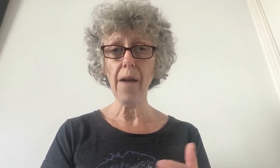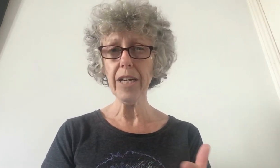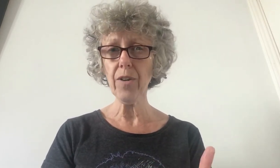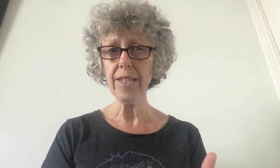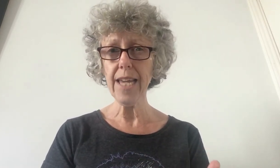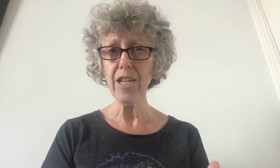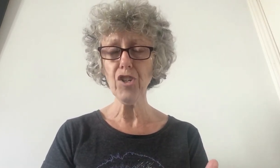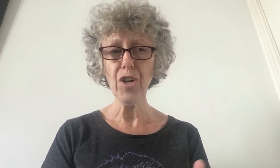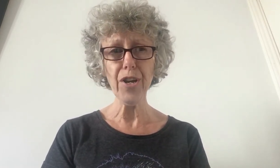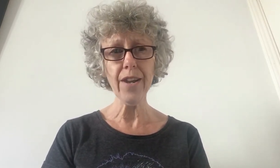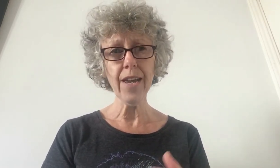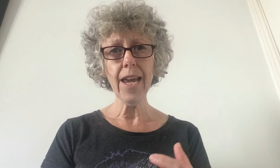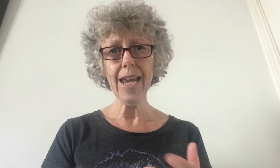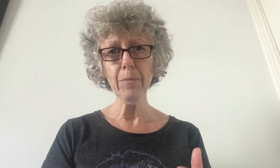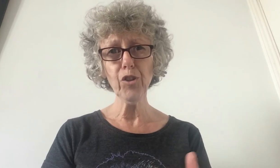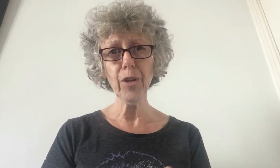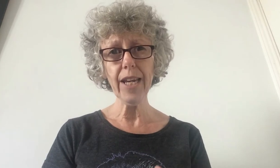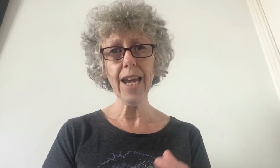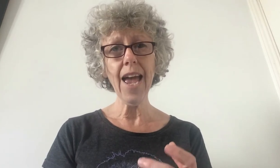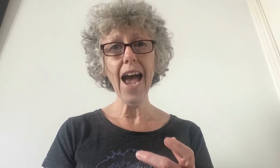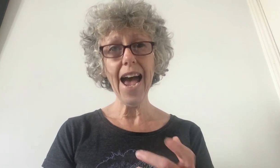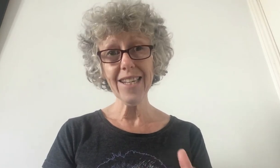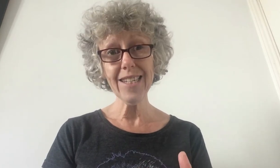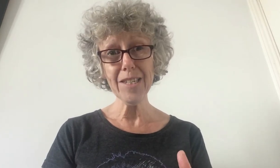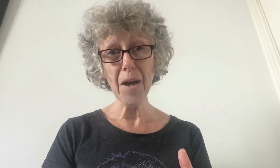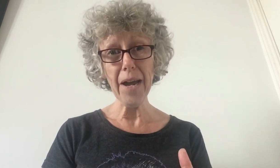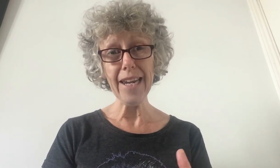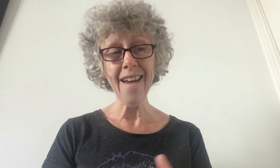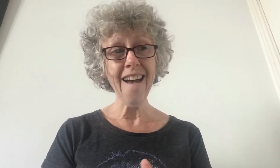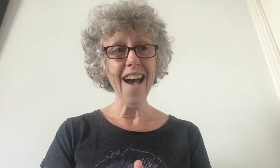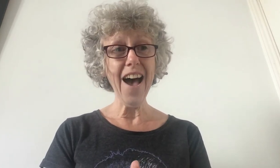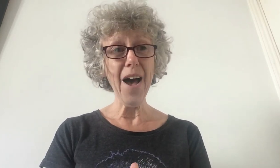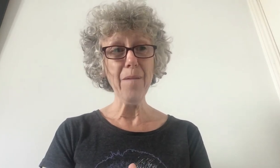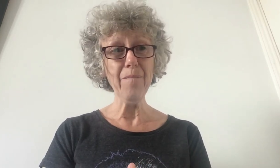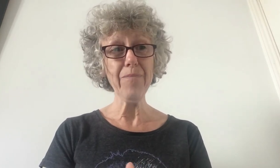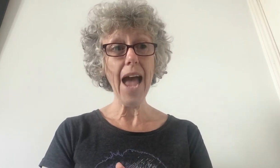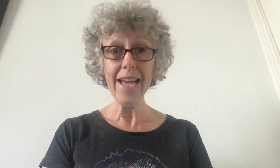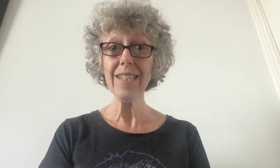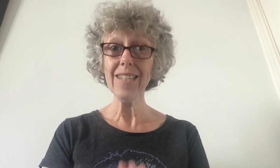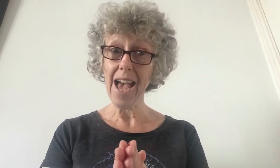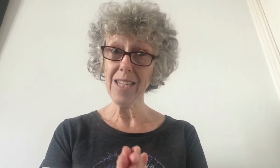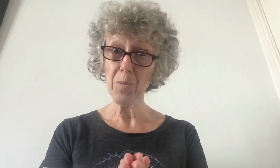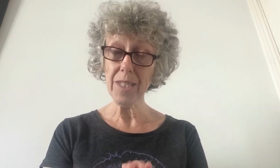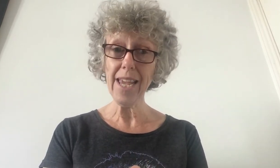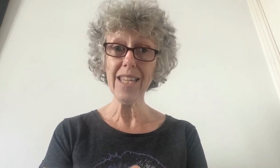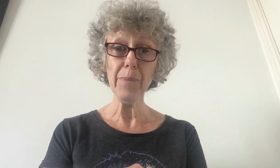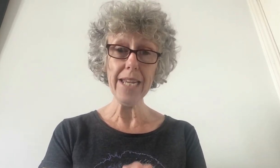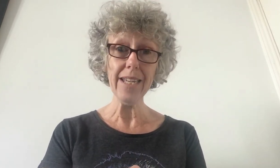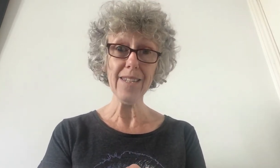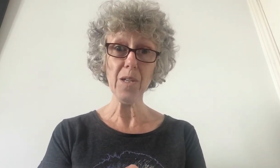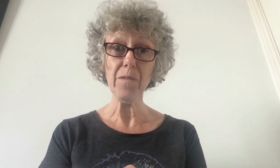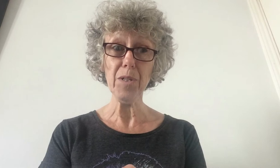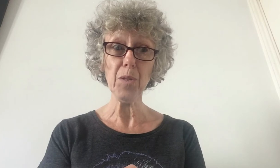characterisation, imagery and design. And, as we say, the beginnings of us